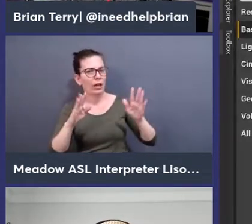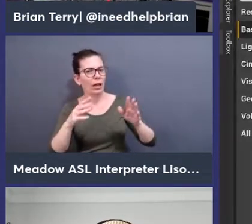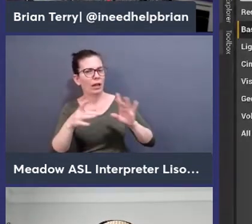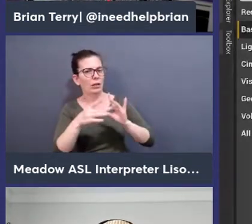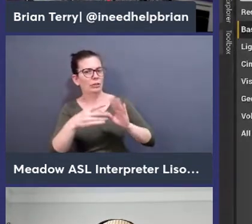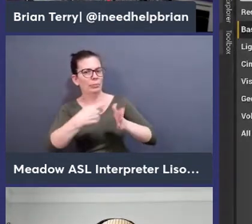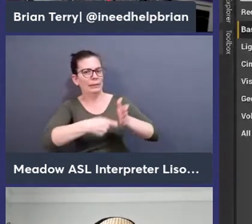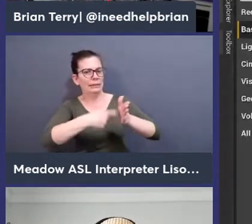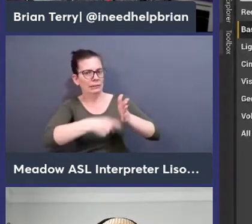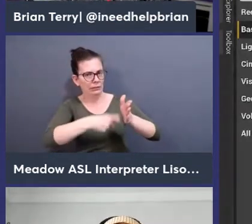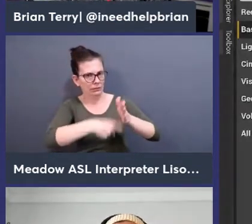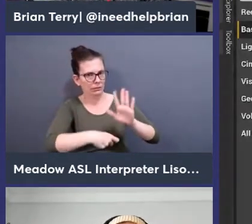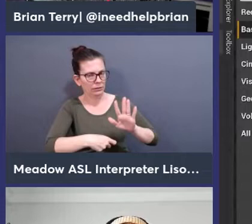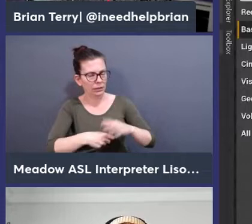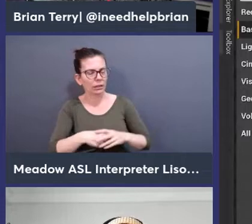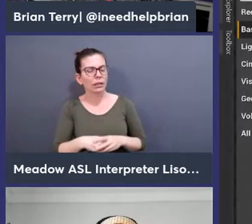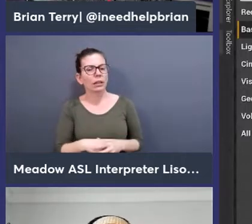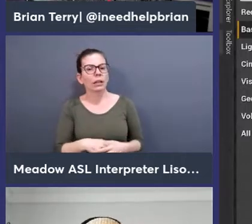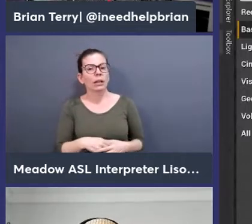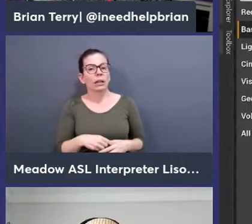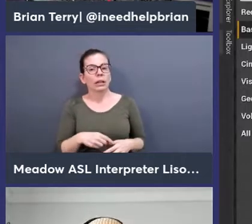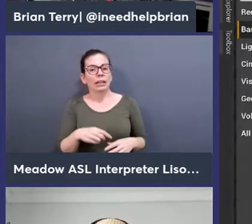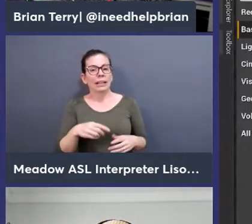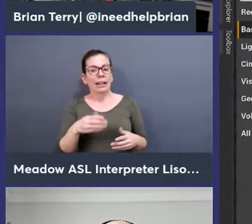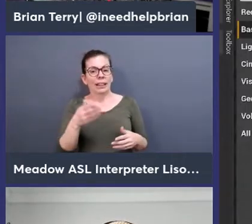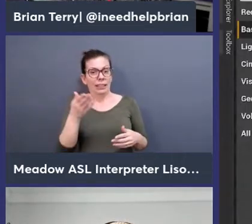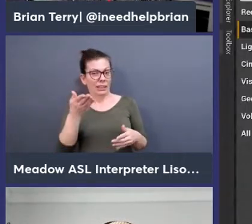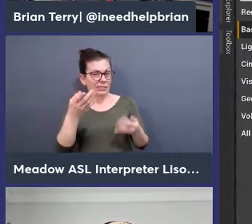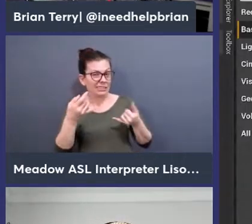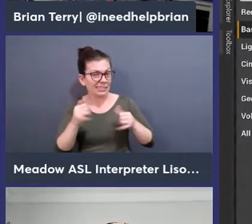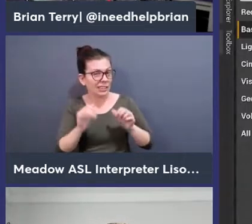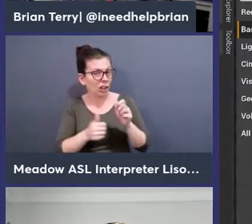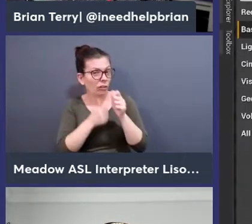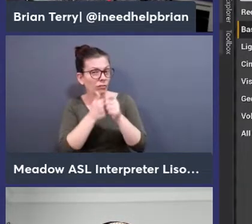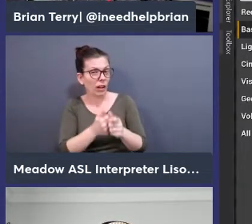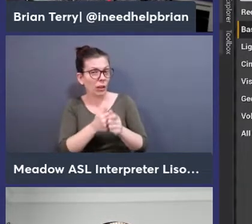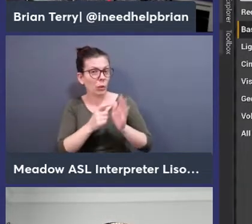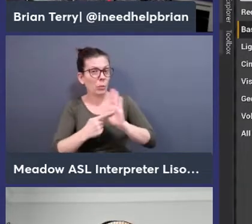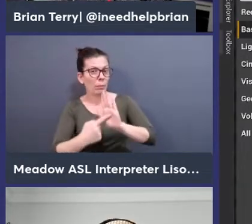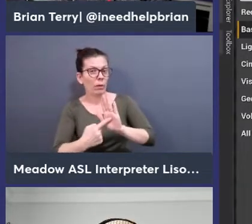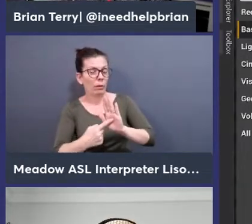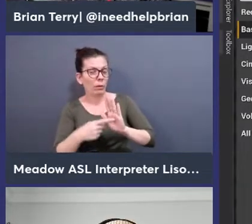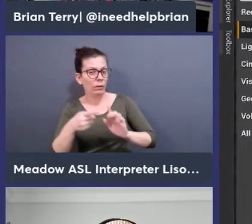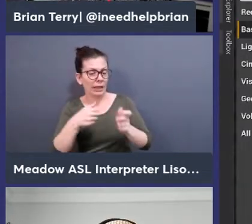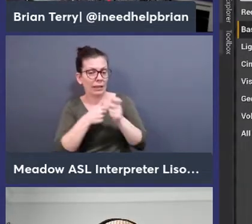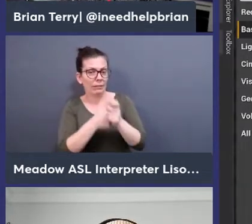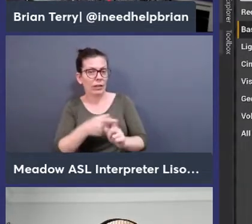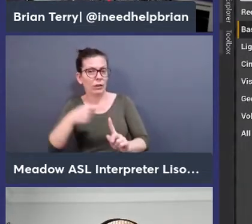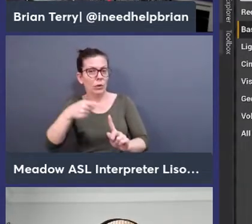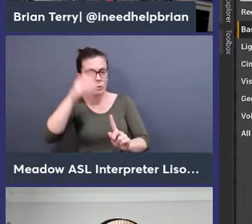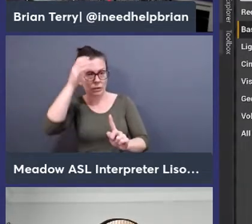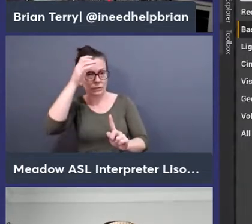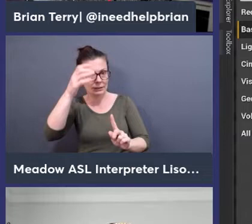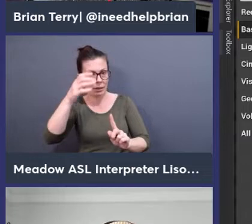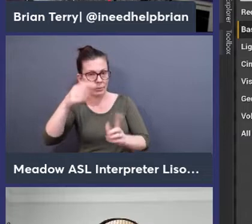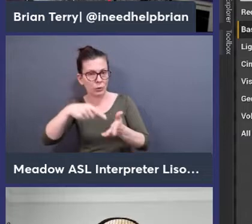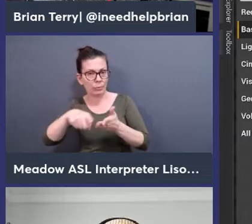so does this still following that same model for where it's like you pay for what you use essentially?